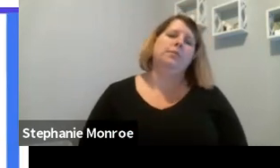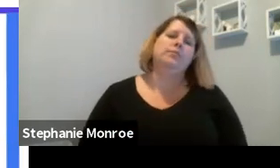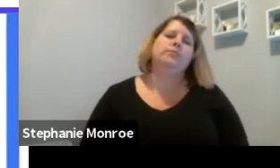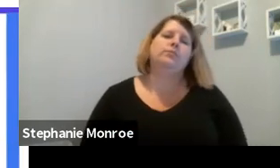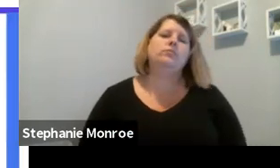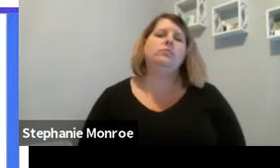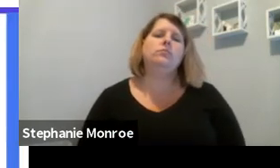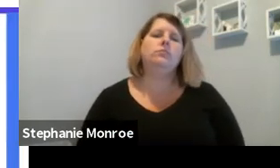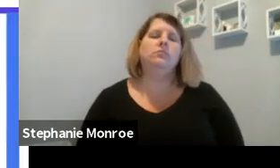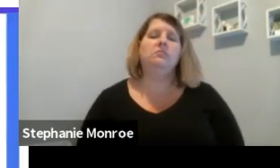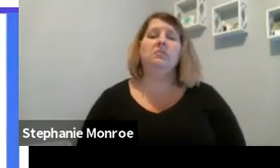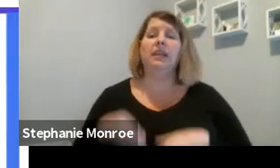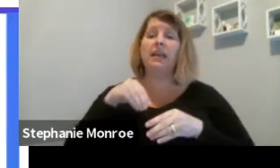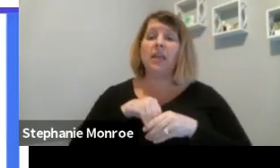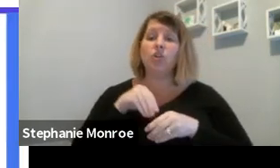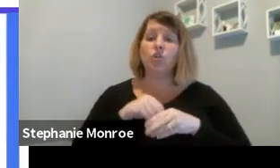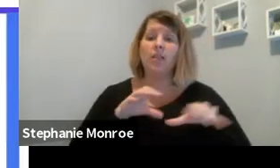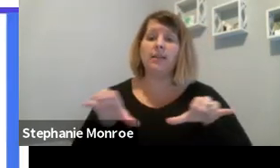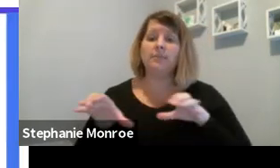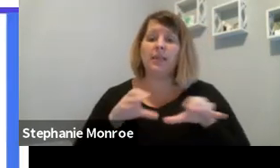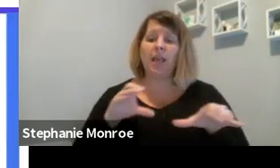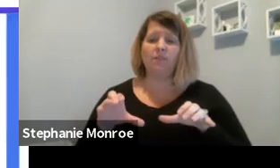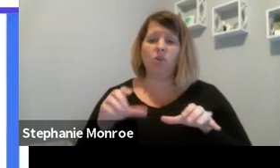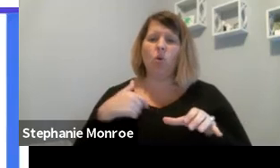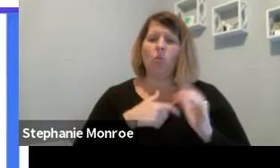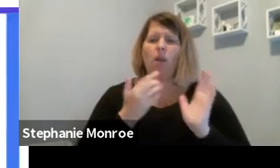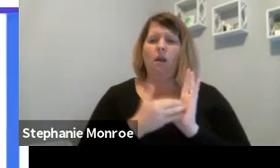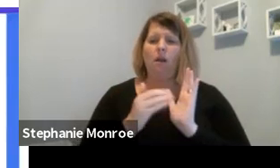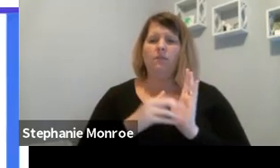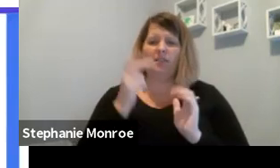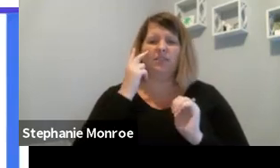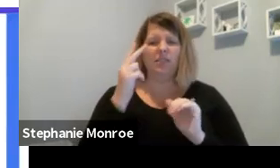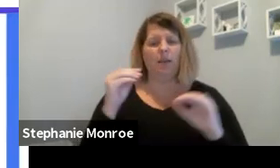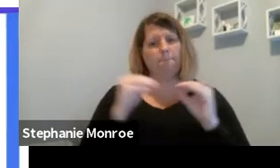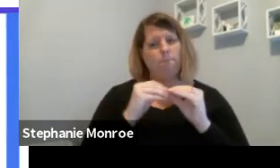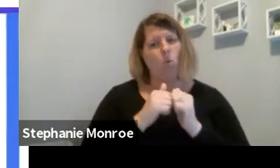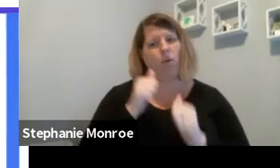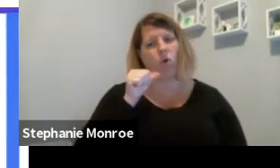The internalized behavior, which we often find more with girls,